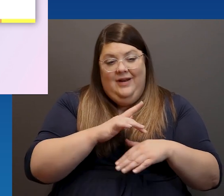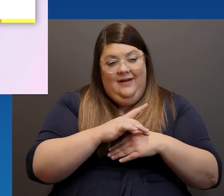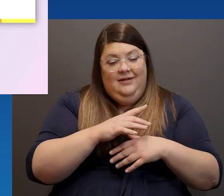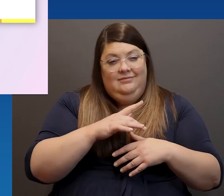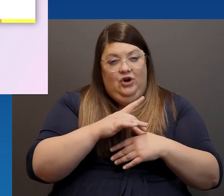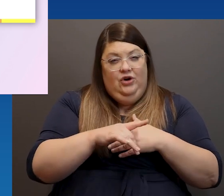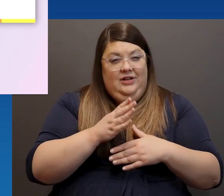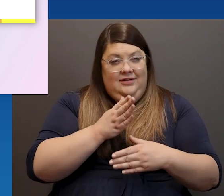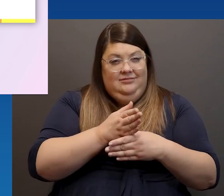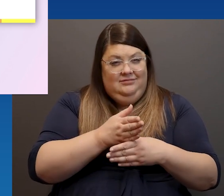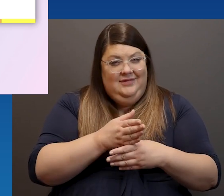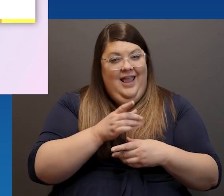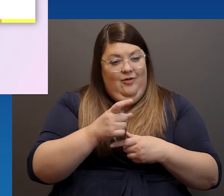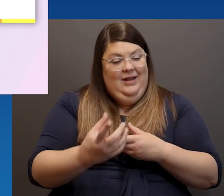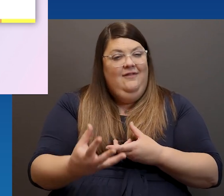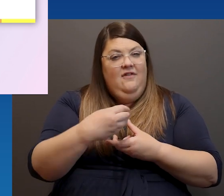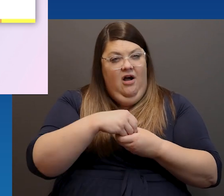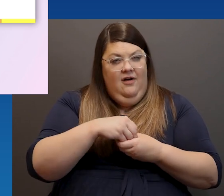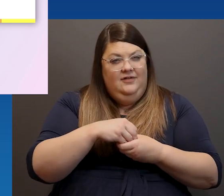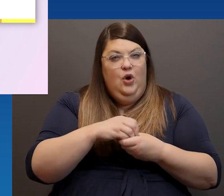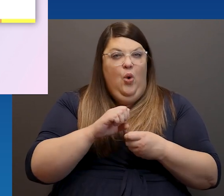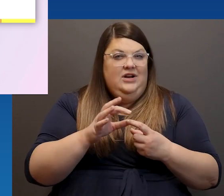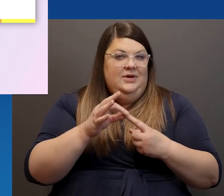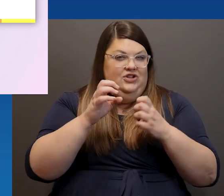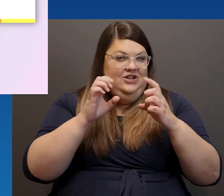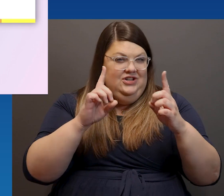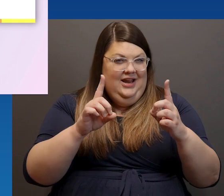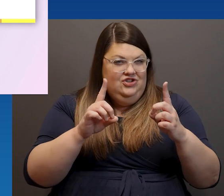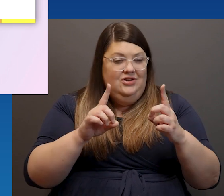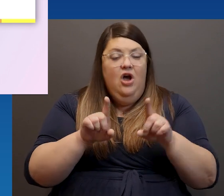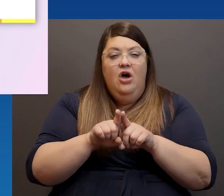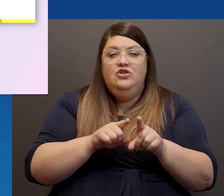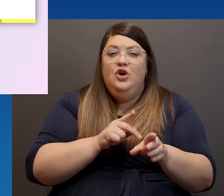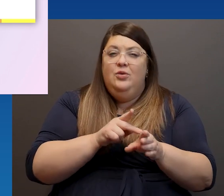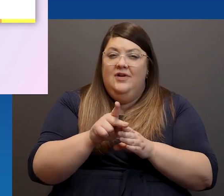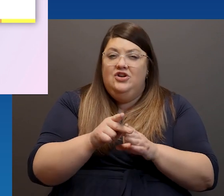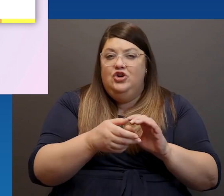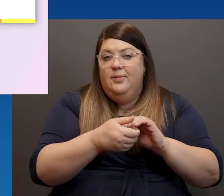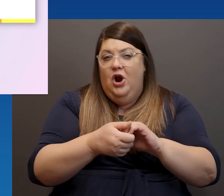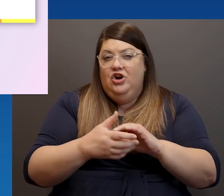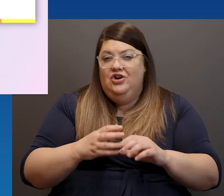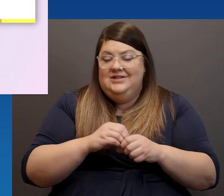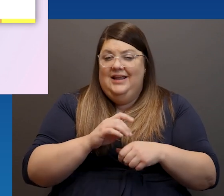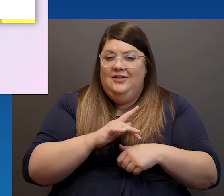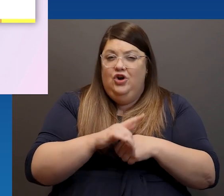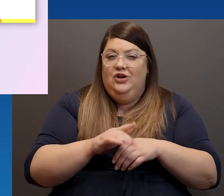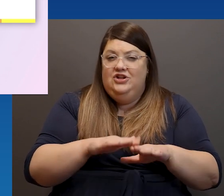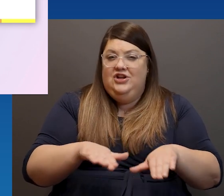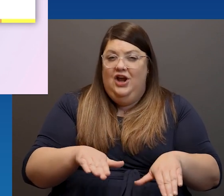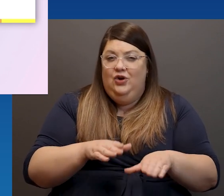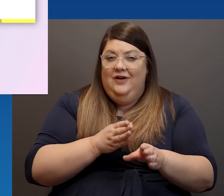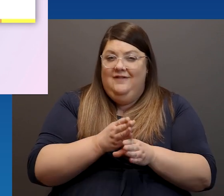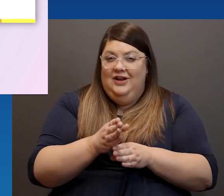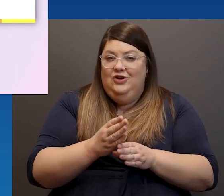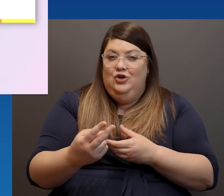or early childhood special education, as well as professionals and partners in the early childhood field to join our efforts.